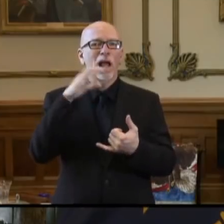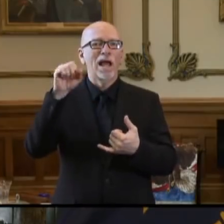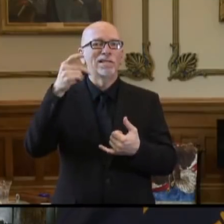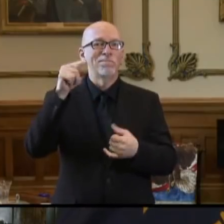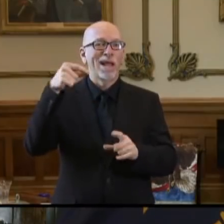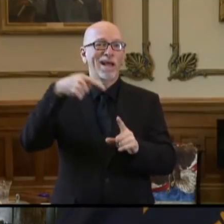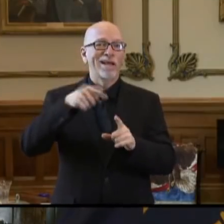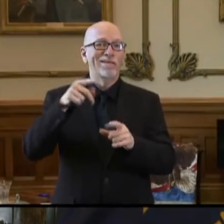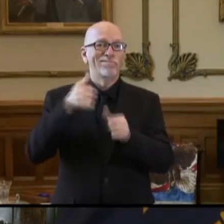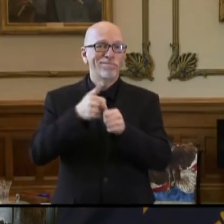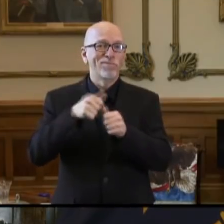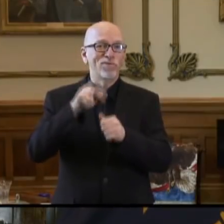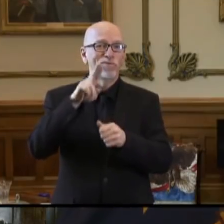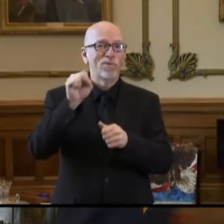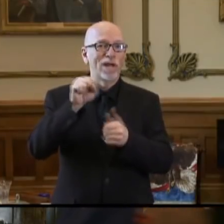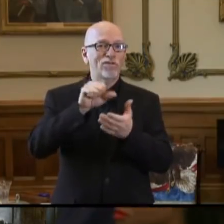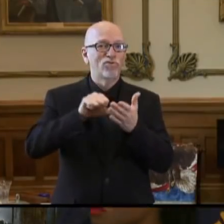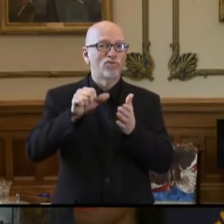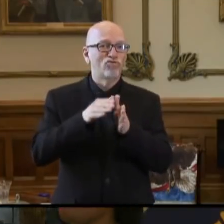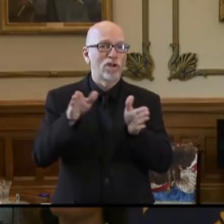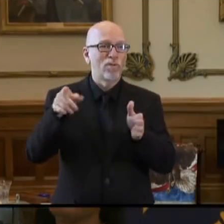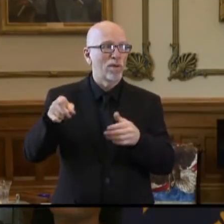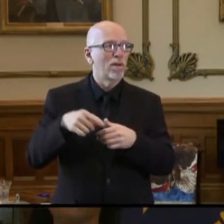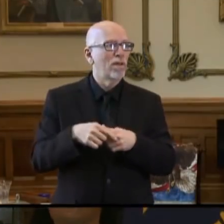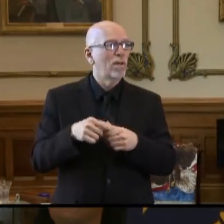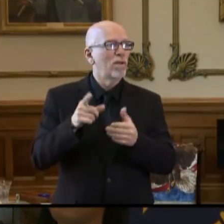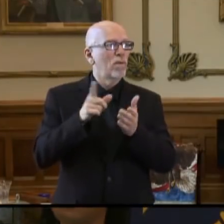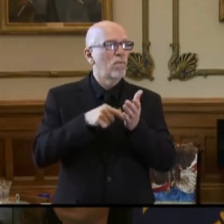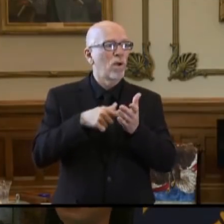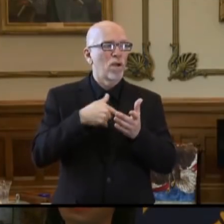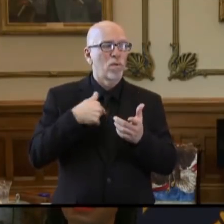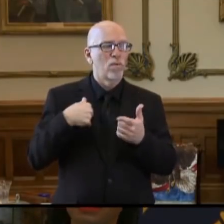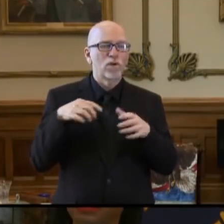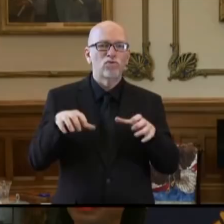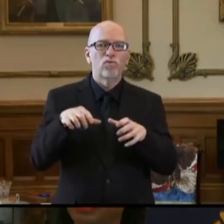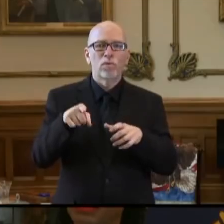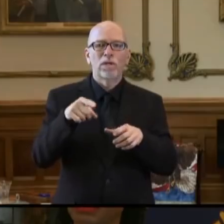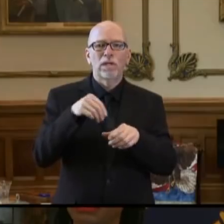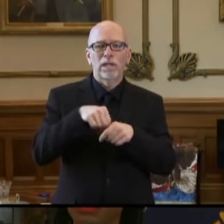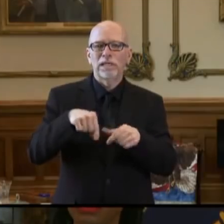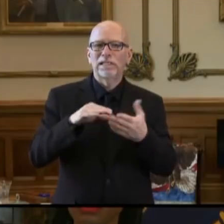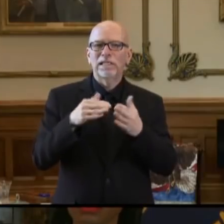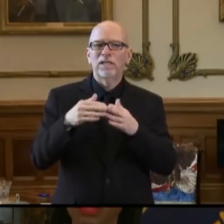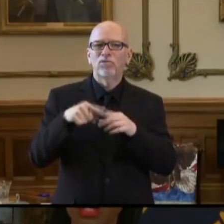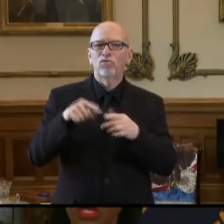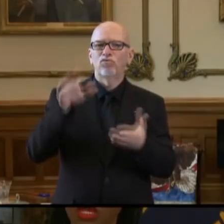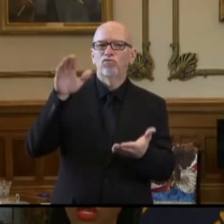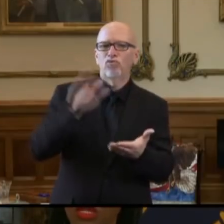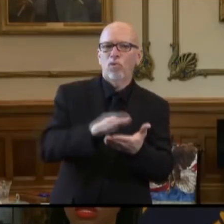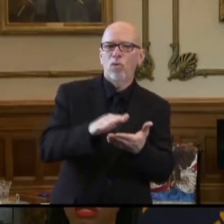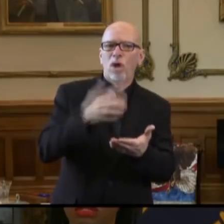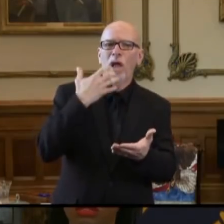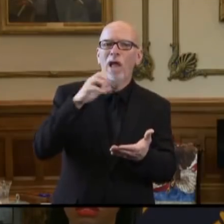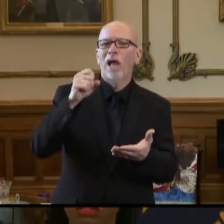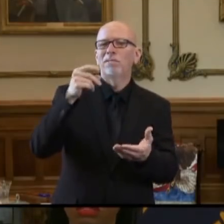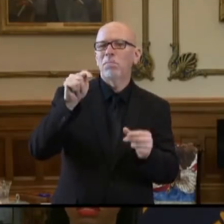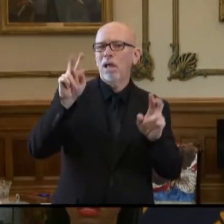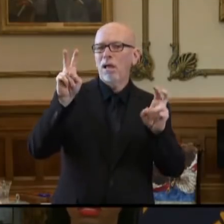CORRECTIONS. AND THEN A SECOND QUESTION IF I MAY. INDIANAPOLIS IS NOW A HOTSPOT ACCORDING TO